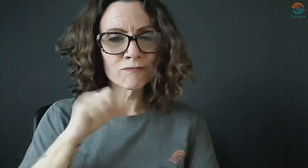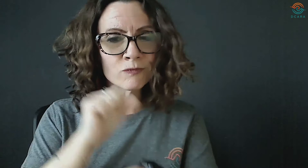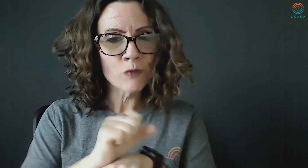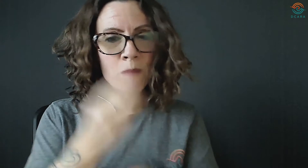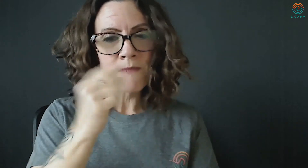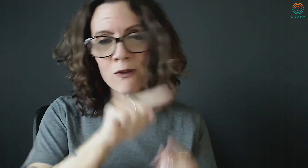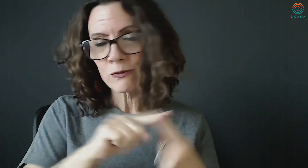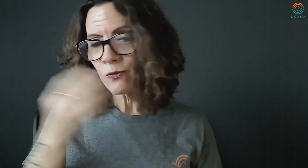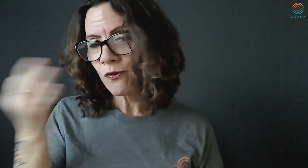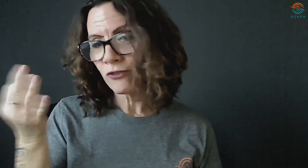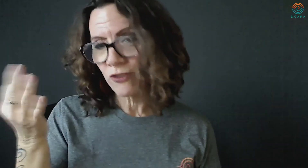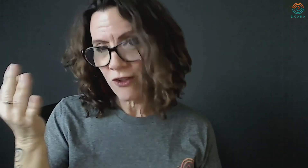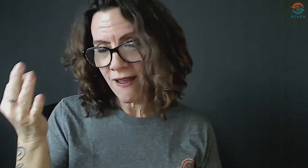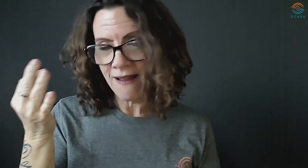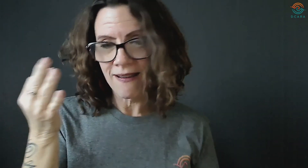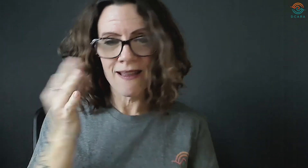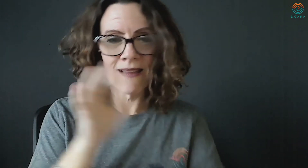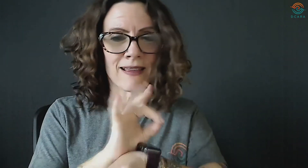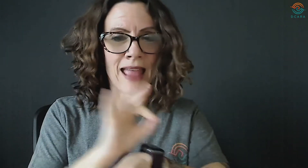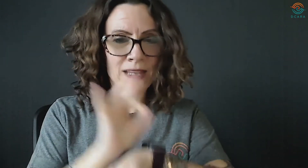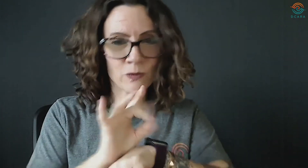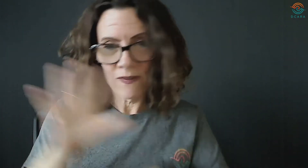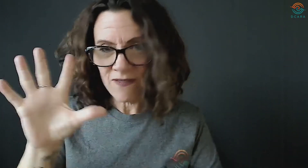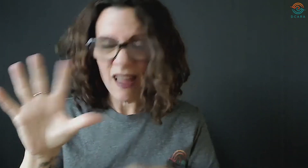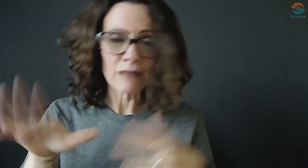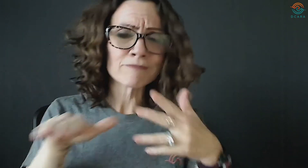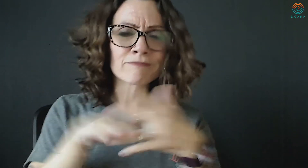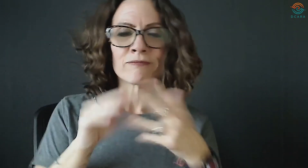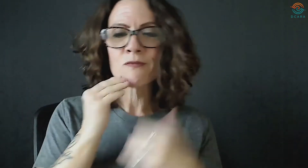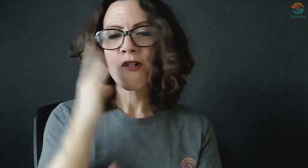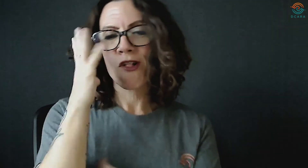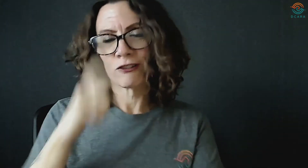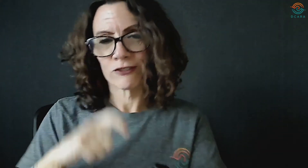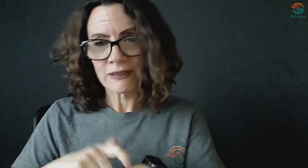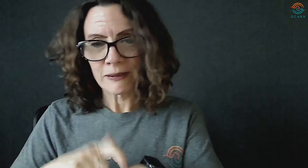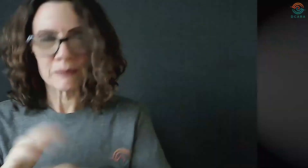I work from Monday to Friday from 8 AM to 5 PM. The lunch break hour is 12 PM to 1 PM.